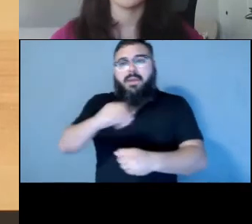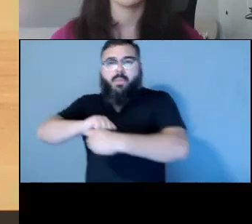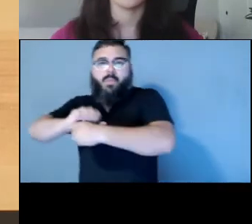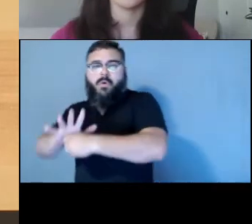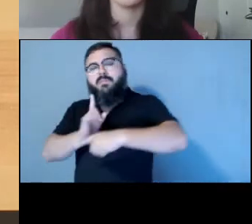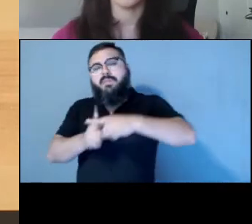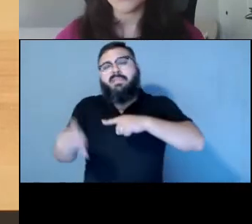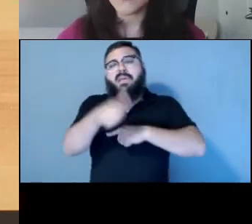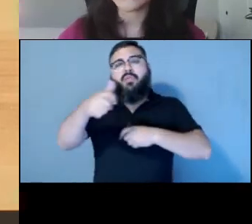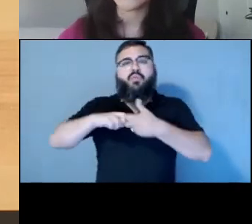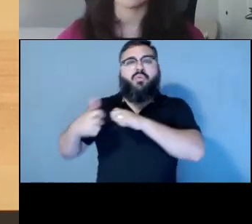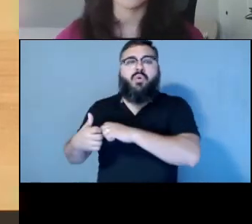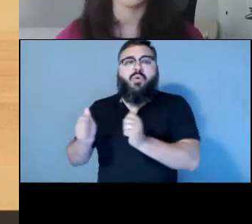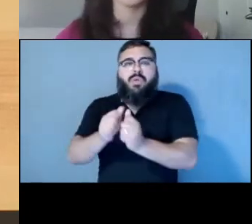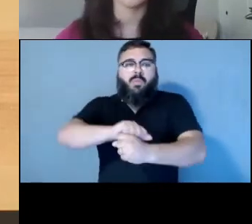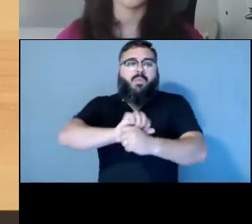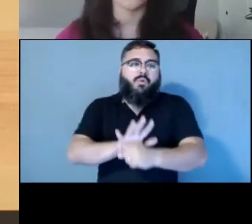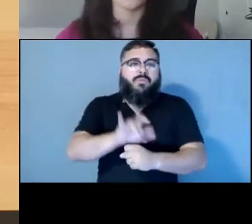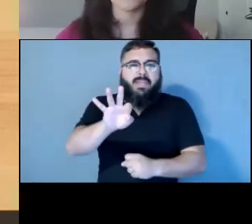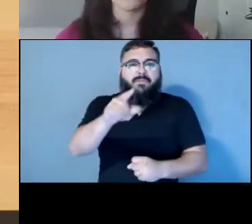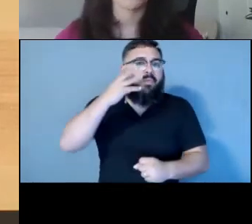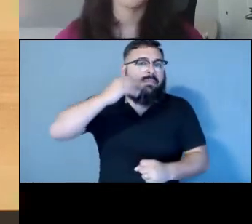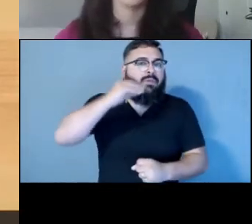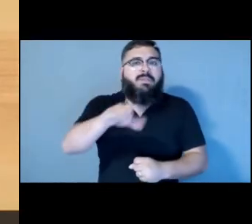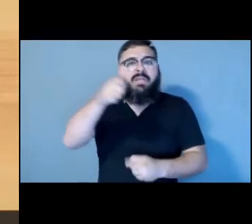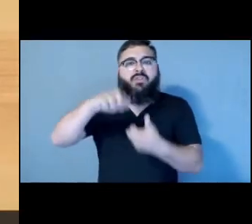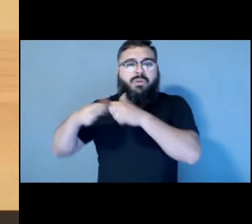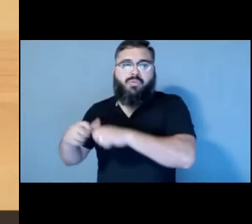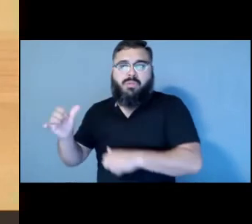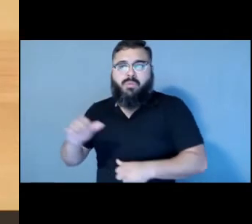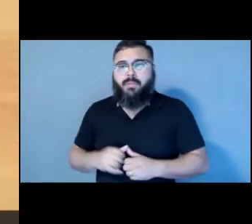if you're having other issues as well. [Edie] Lia, this is Edie.